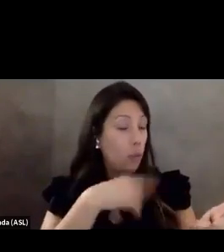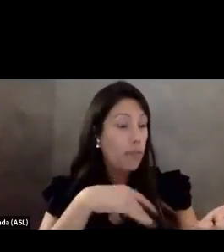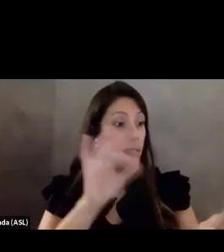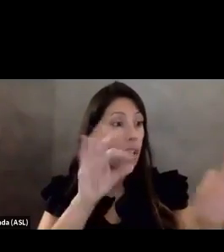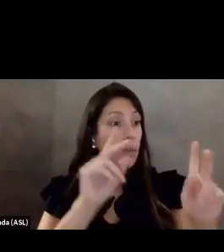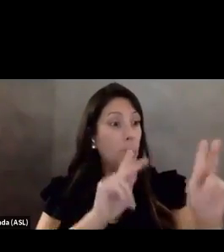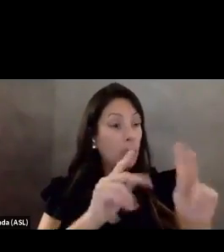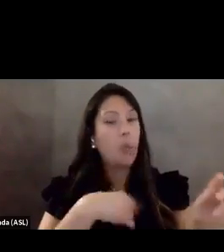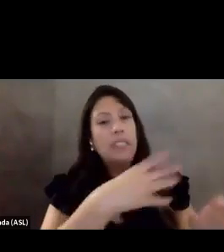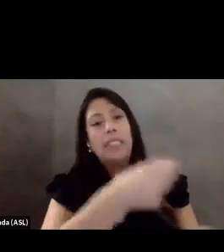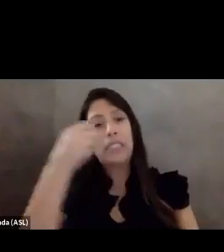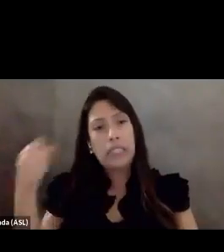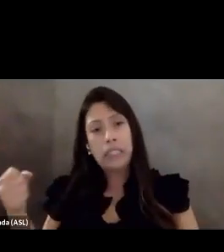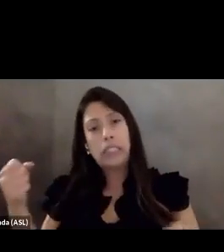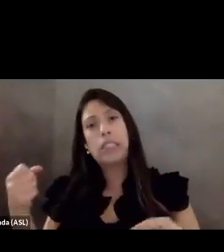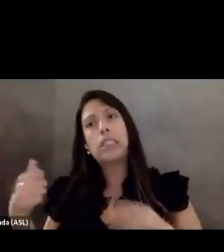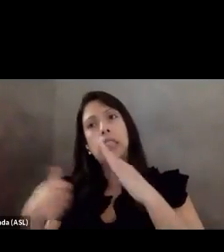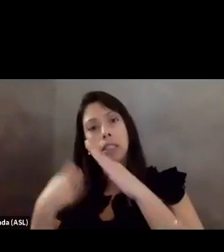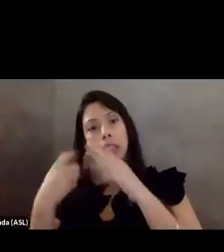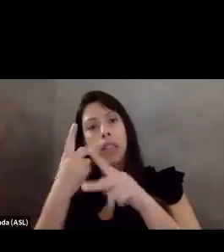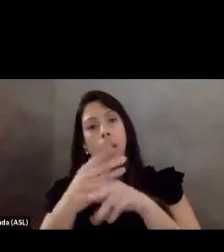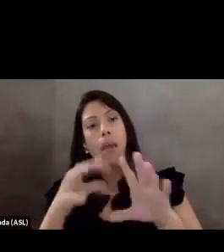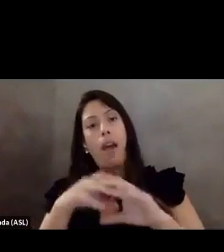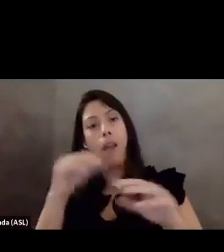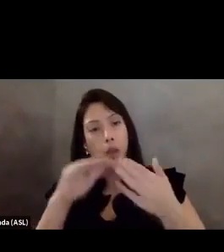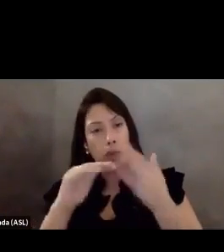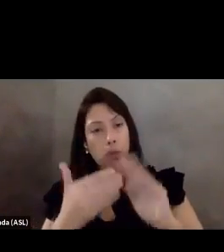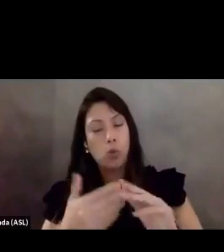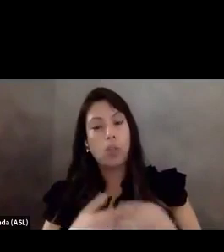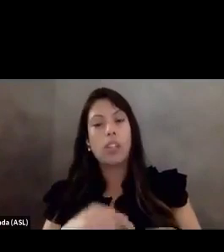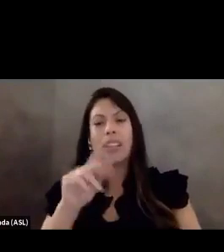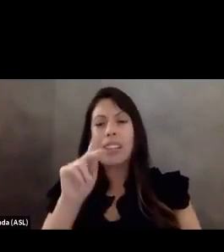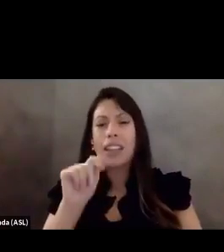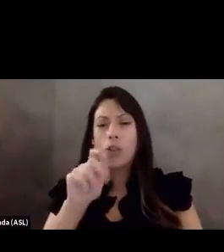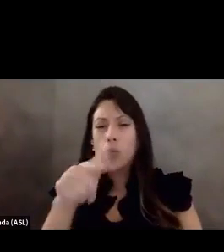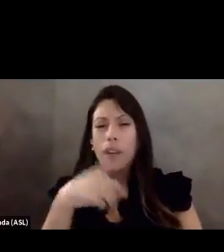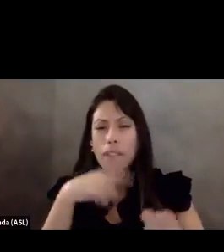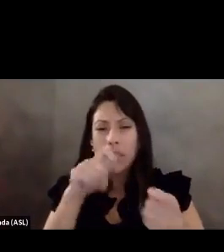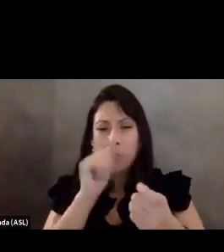We were in transition last week of doing some of our more